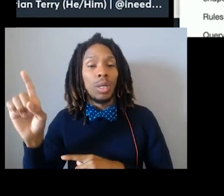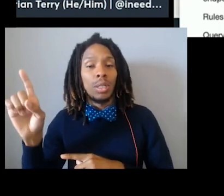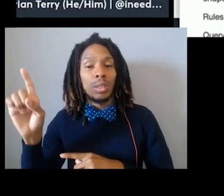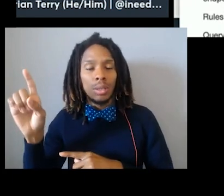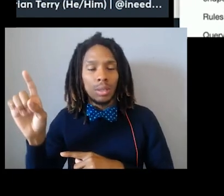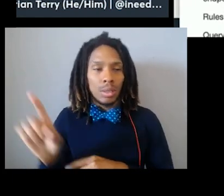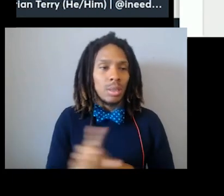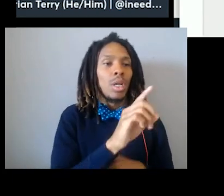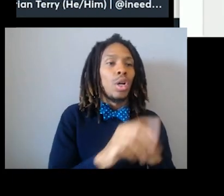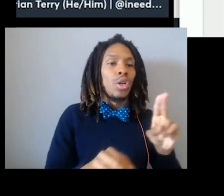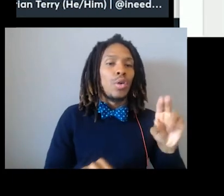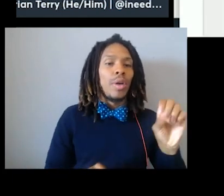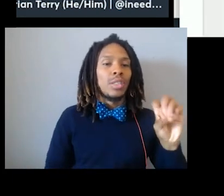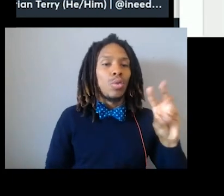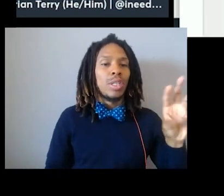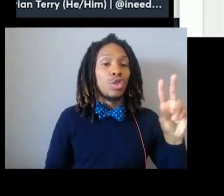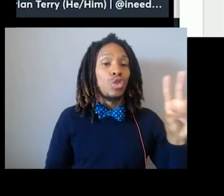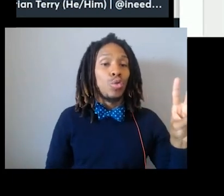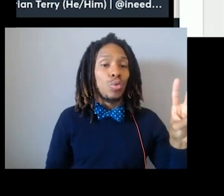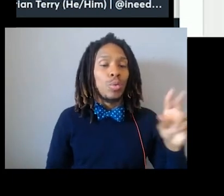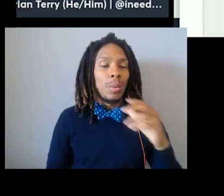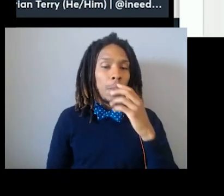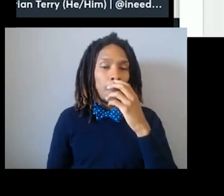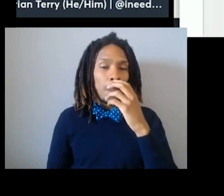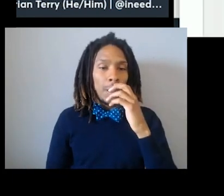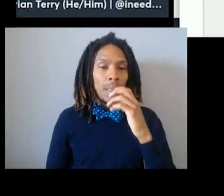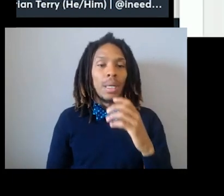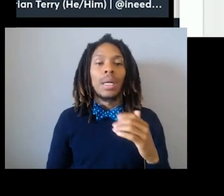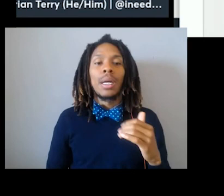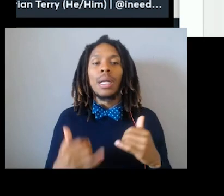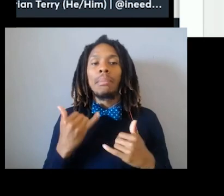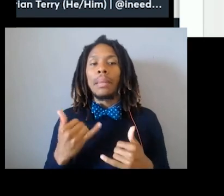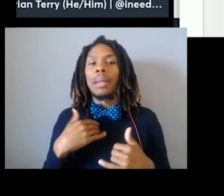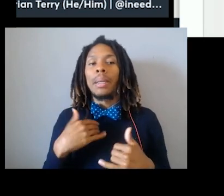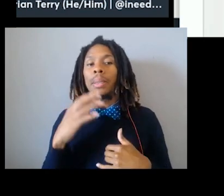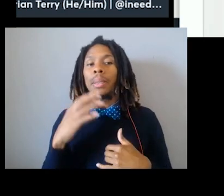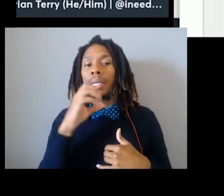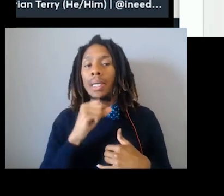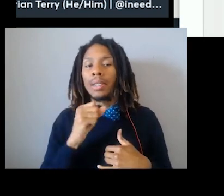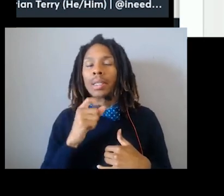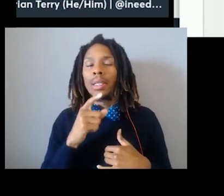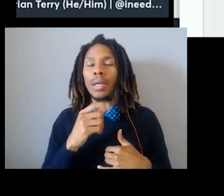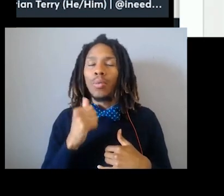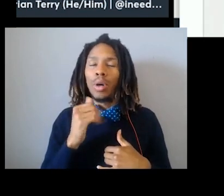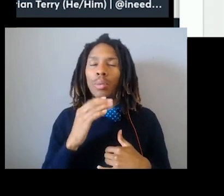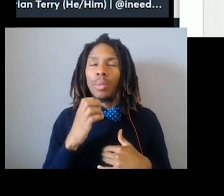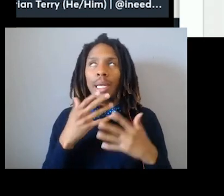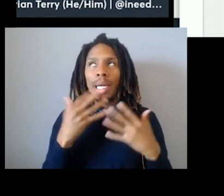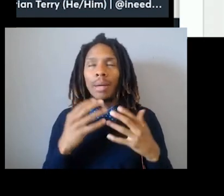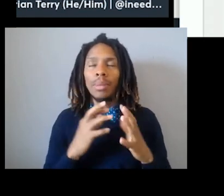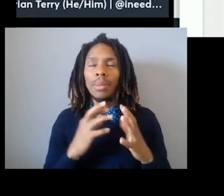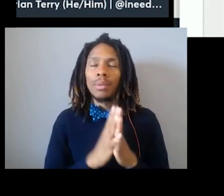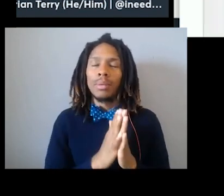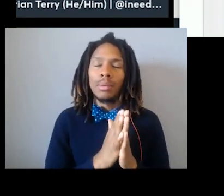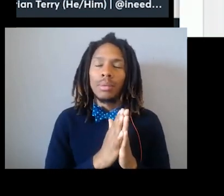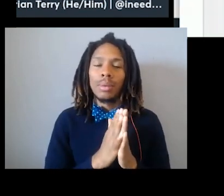So, I'm going to guess that it won't be kind, but we'll see. We'll cross our fingers. It was kind too.